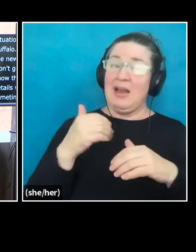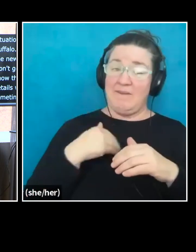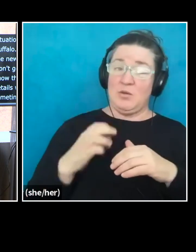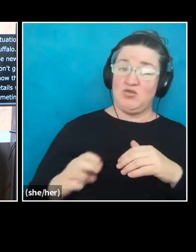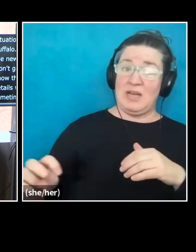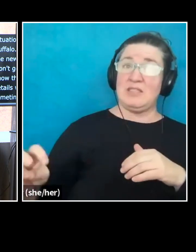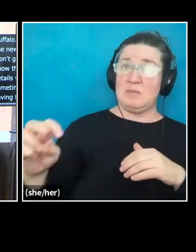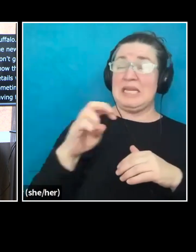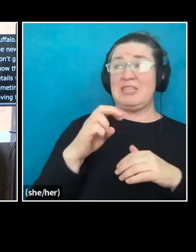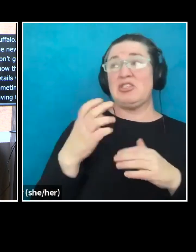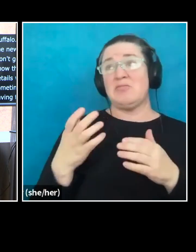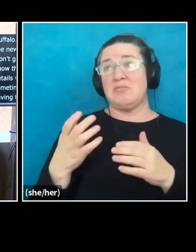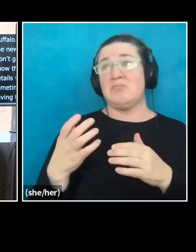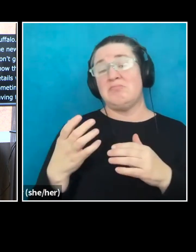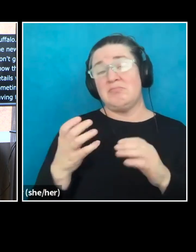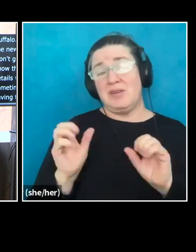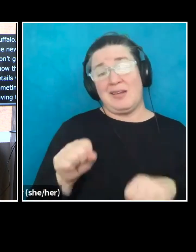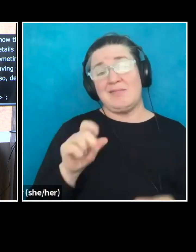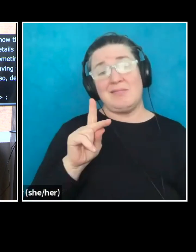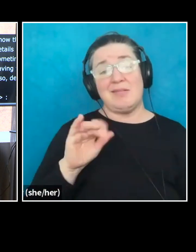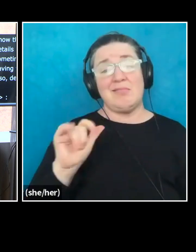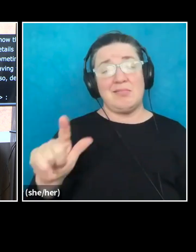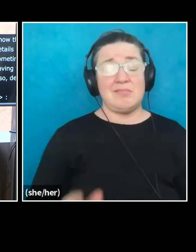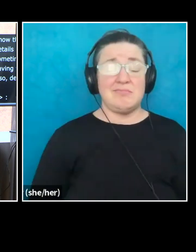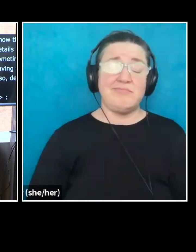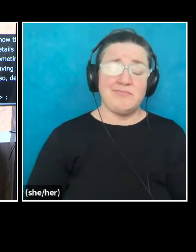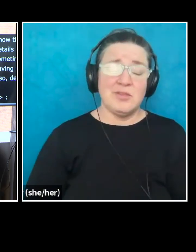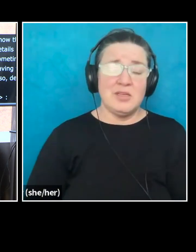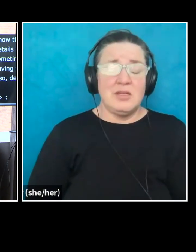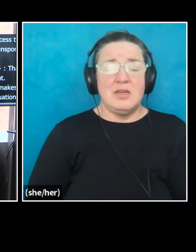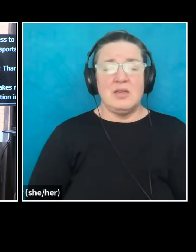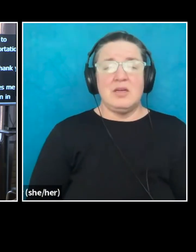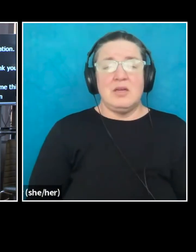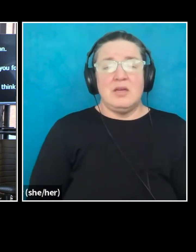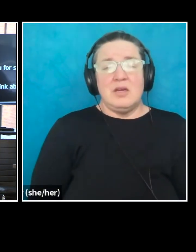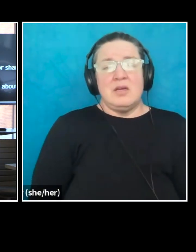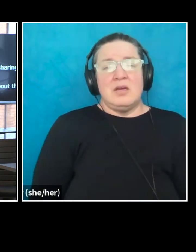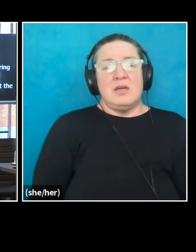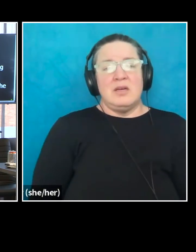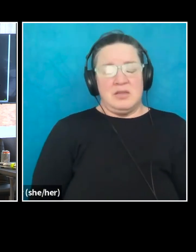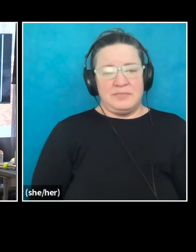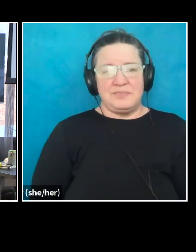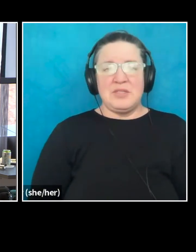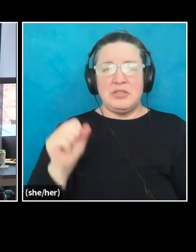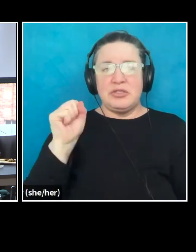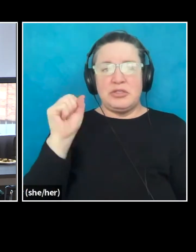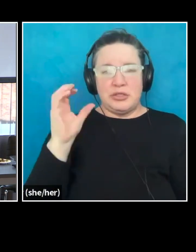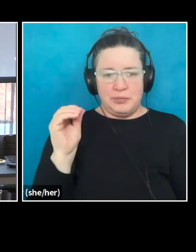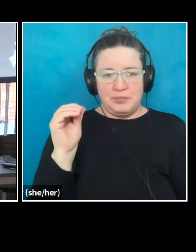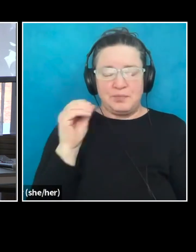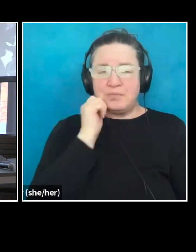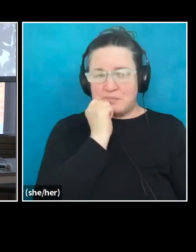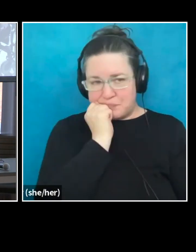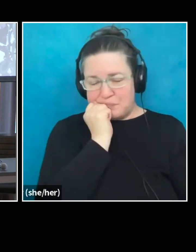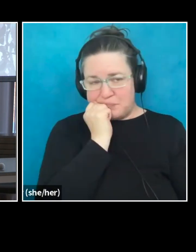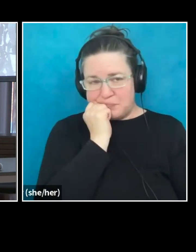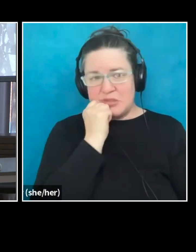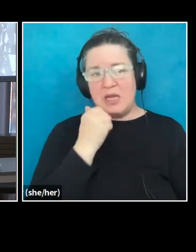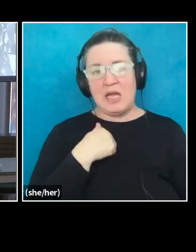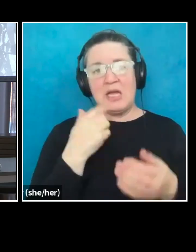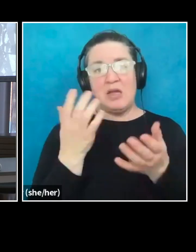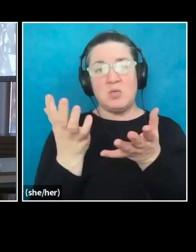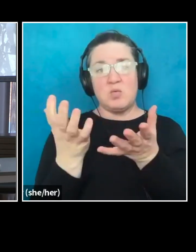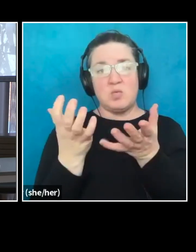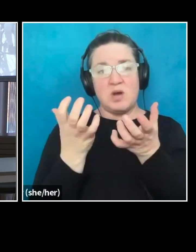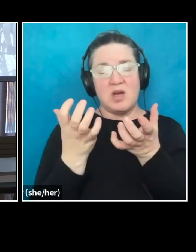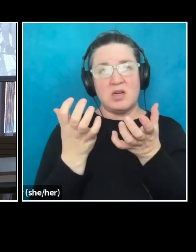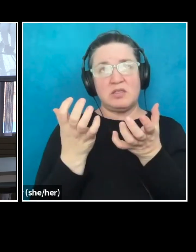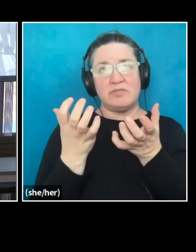deadly. Um, so I want to, this is sort of getting into the sidewalk piece of this and this is